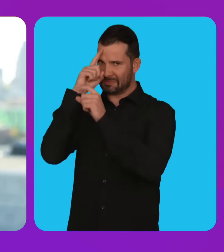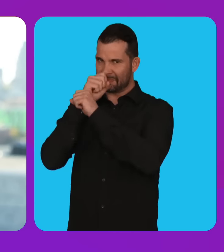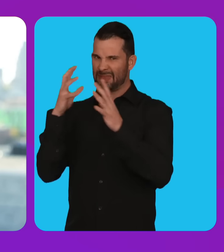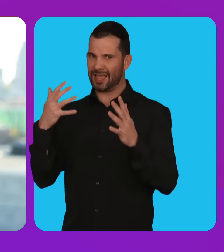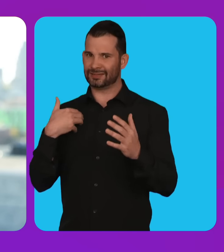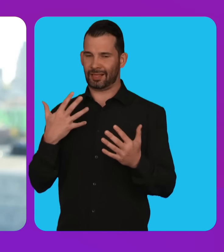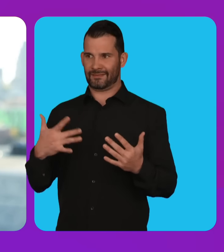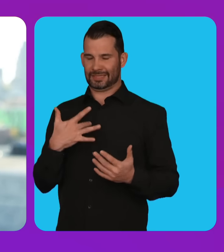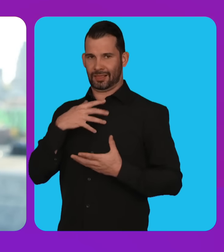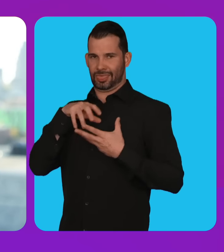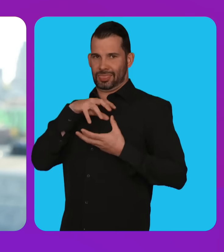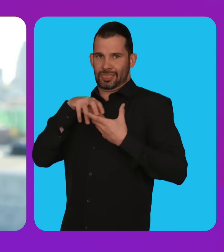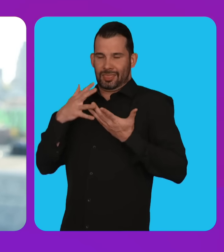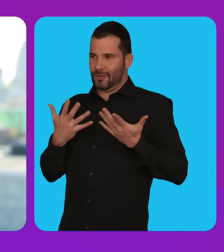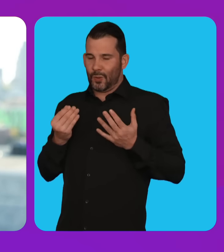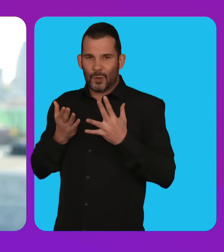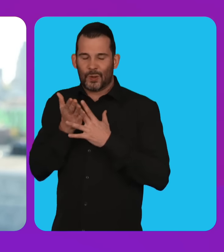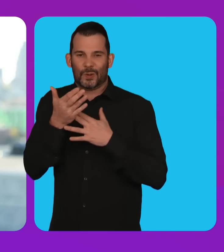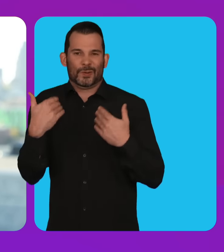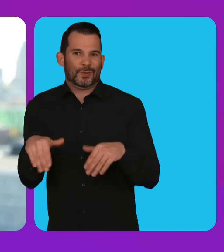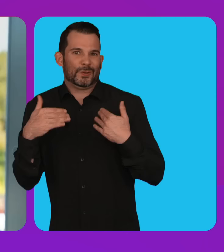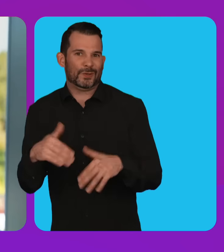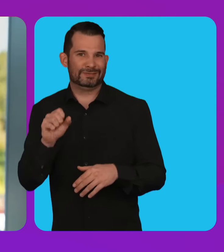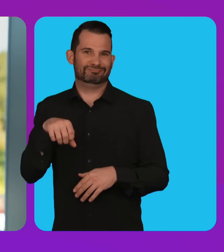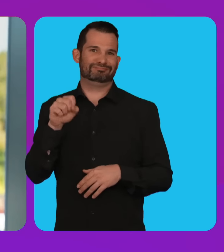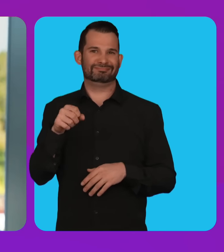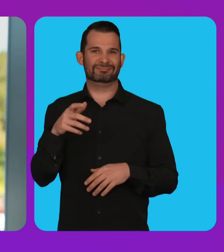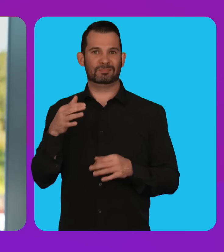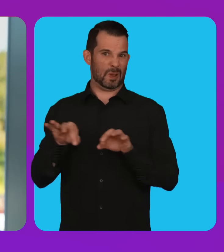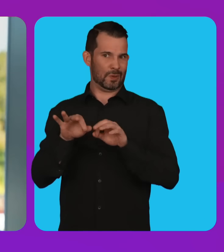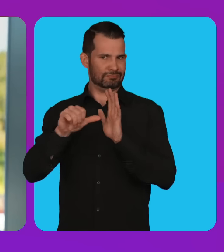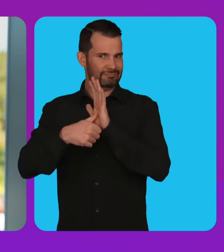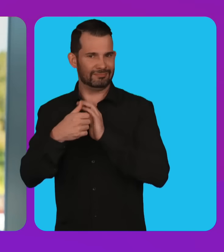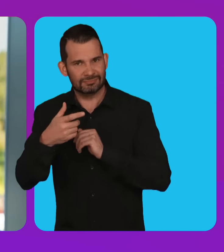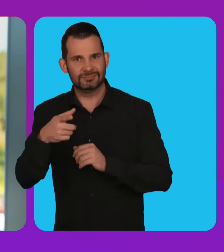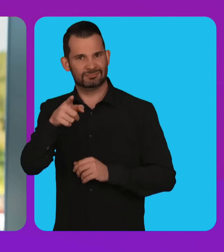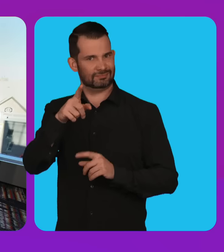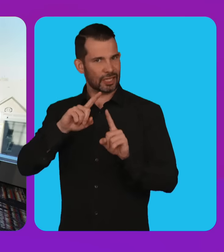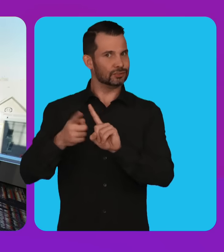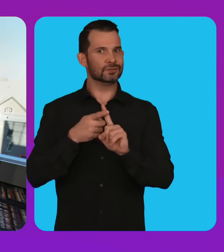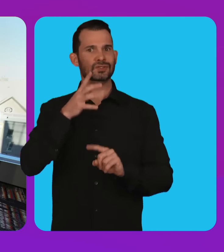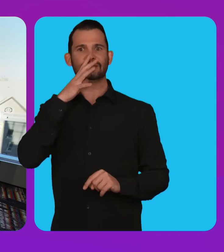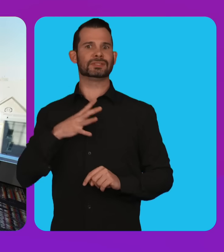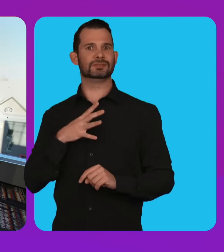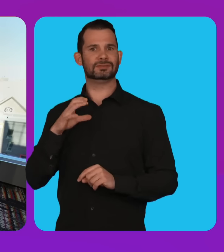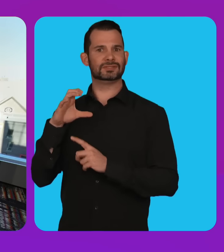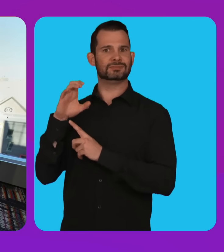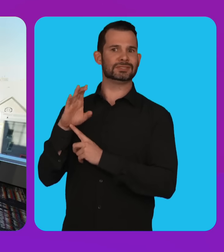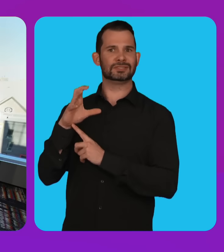are all sorts of feelings tied up in what you're going through. It's also important to note that you're the first